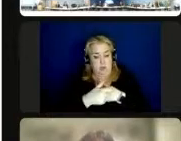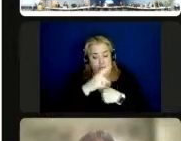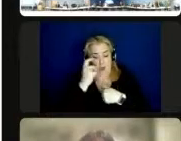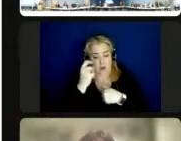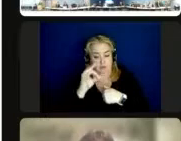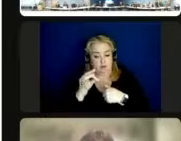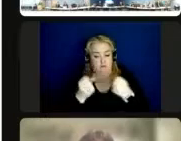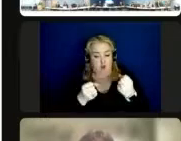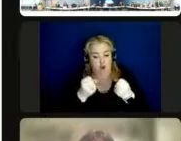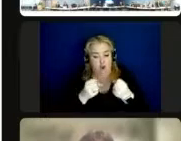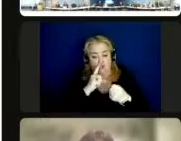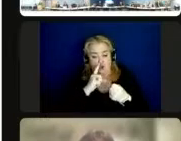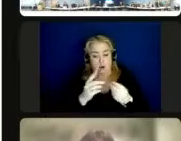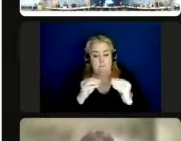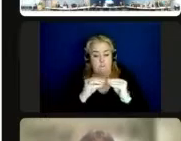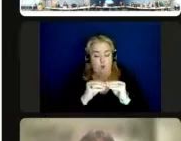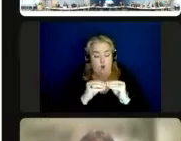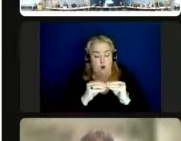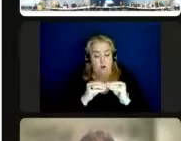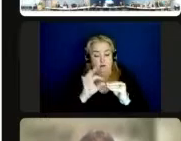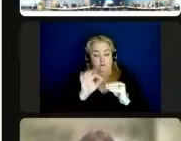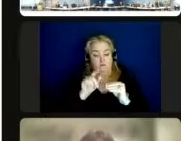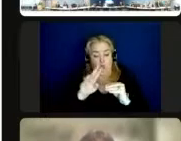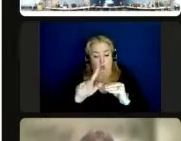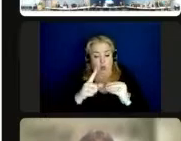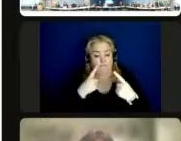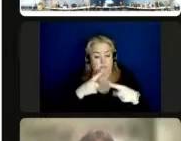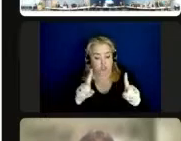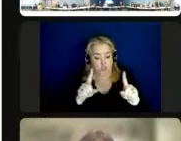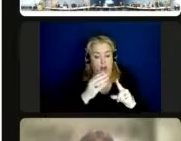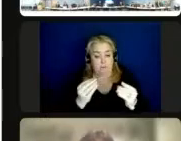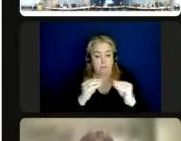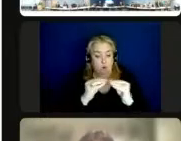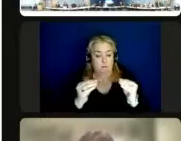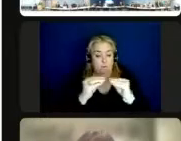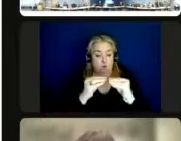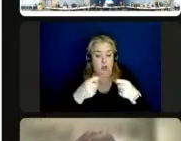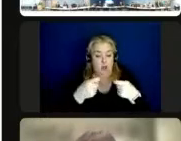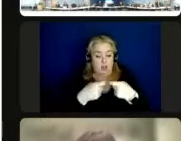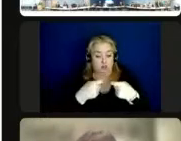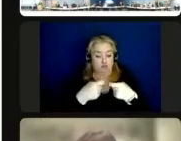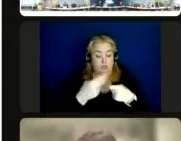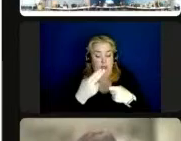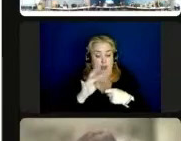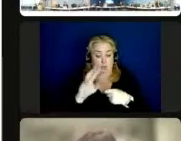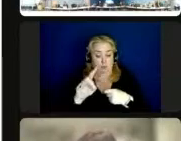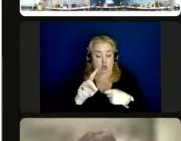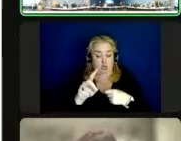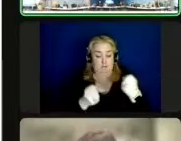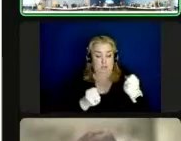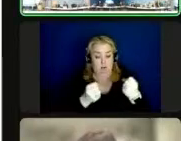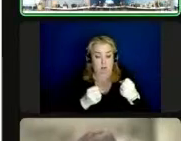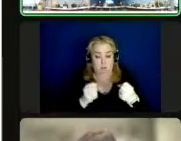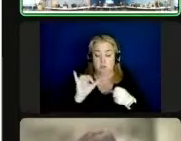YOU ALLUDING TO THE FACT THAT THIS IS EXPECTED TO LIKE